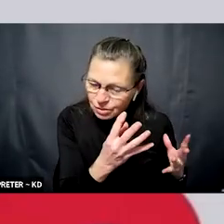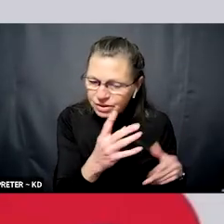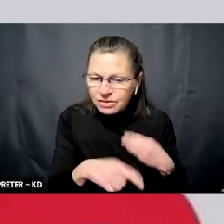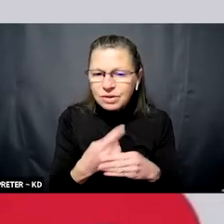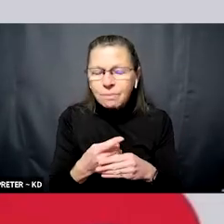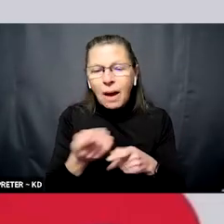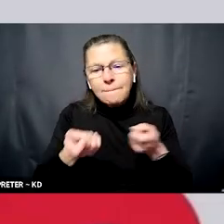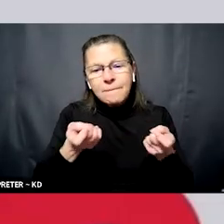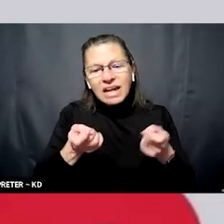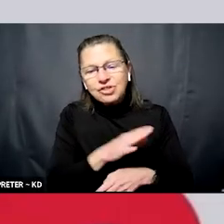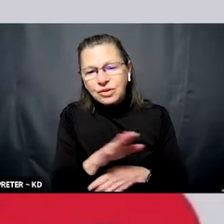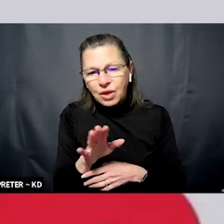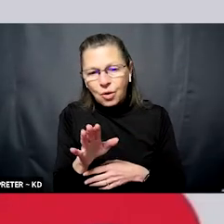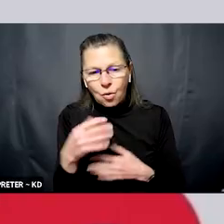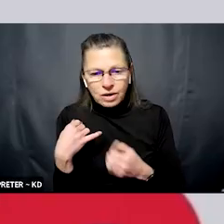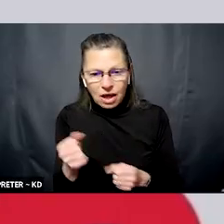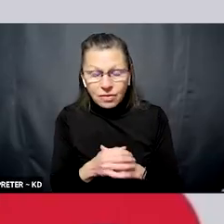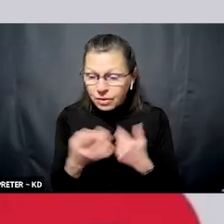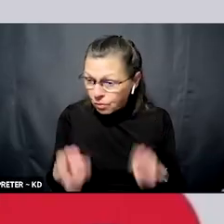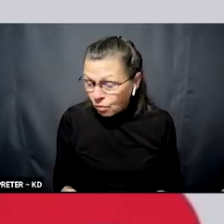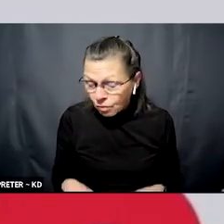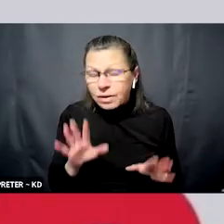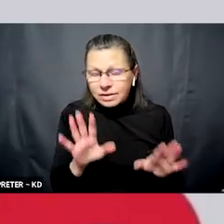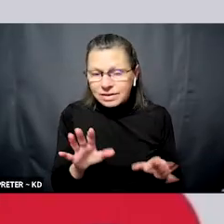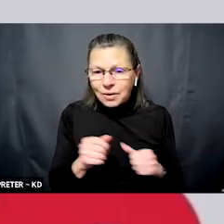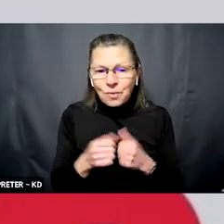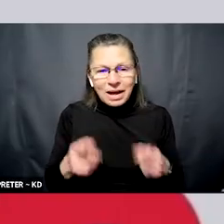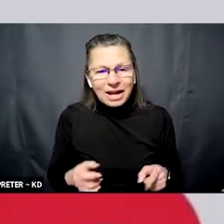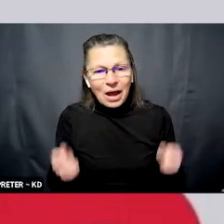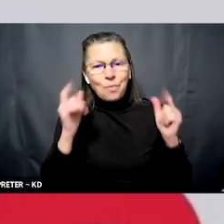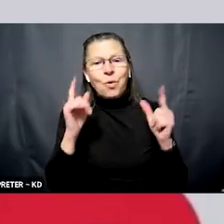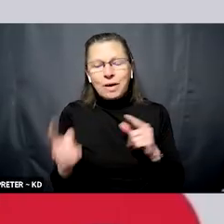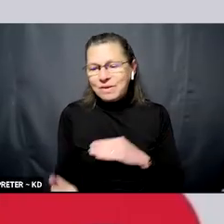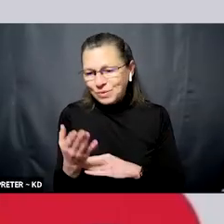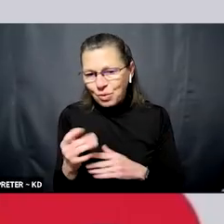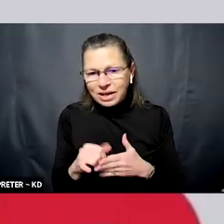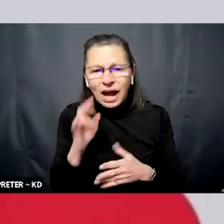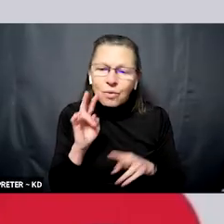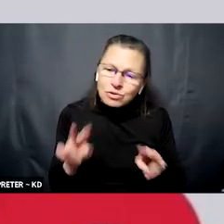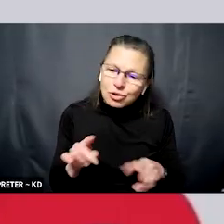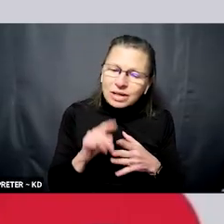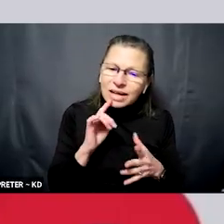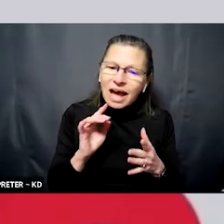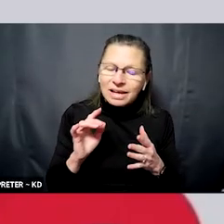When I woke up this morning, I went to Instagram, and I was looking around for inspiration,